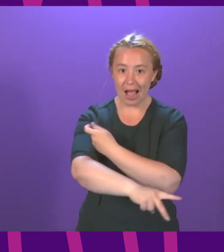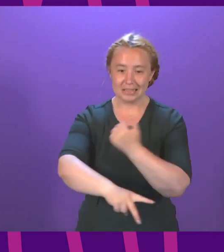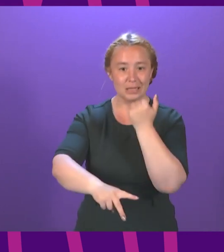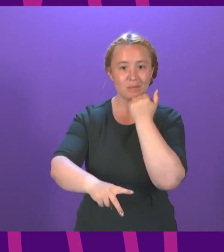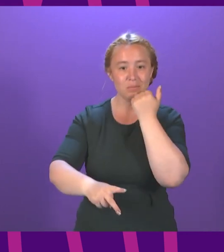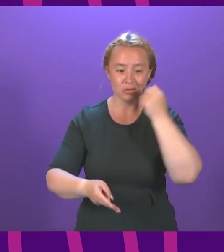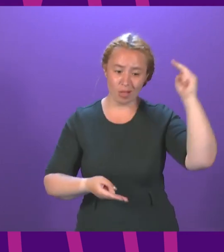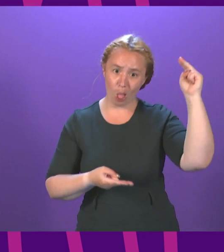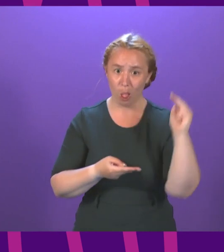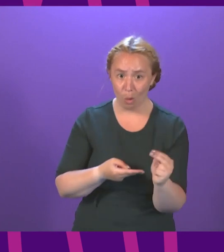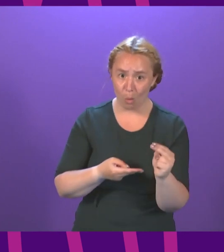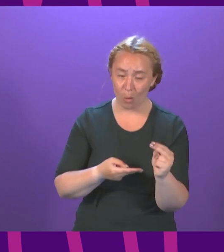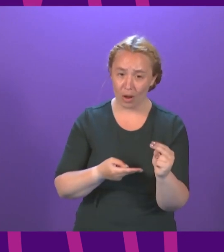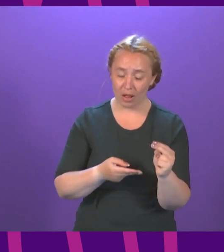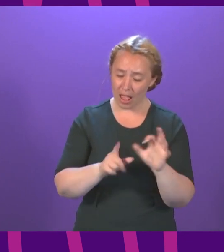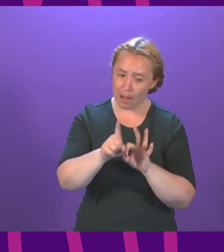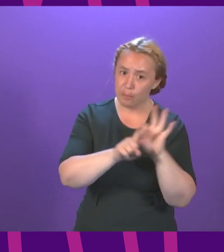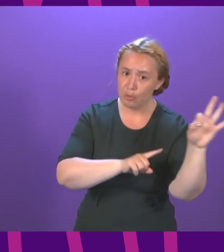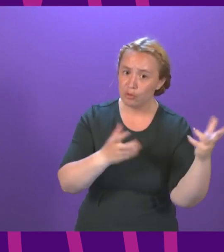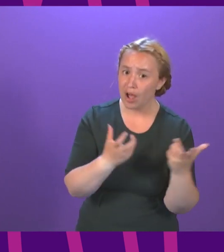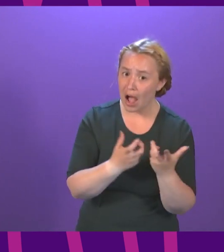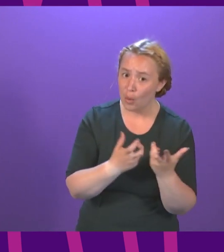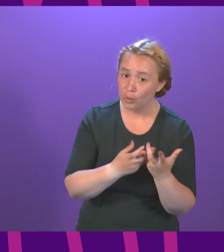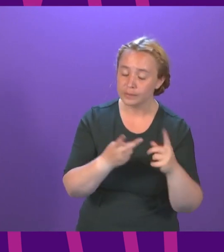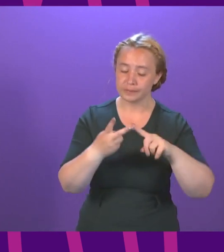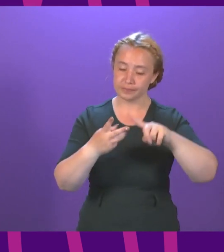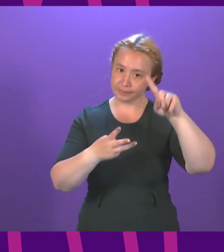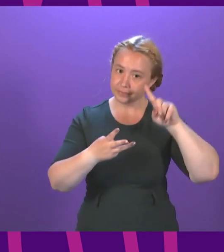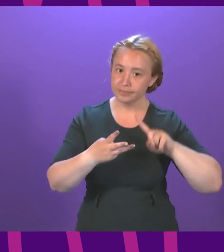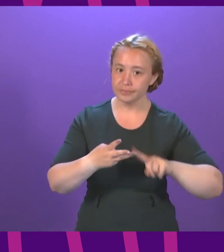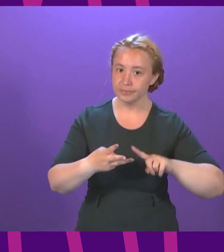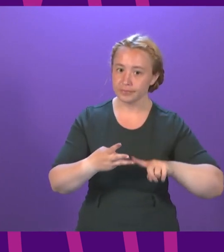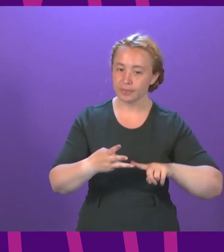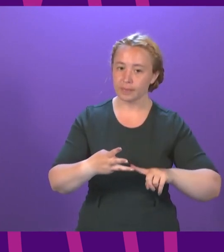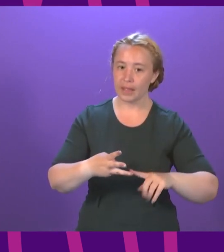in months, what is being done to increase the pace? By what date will the education